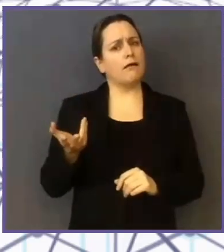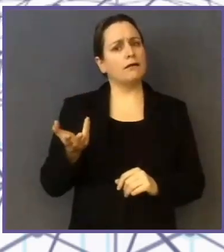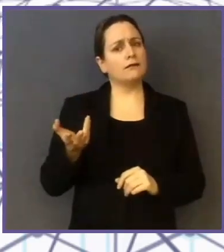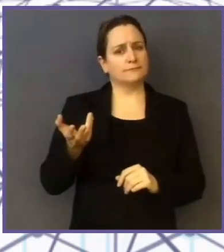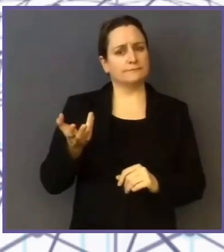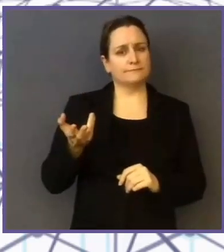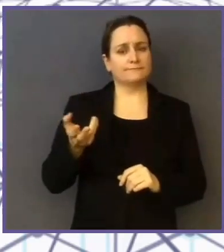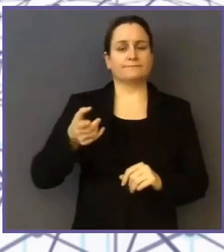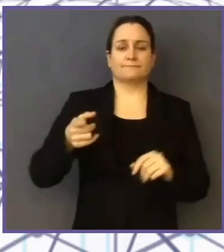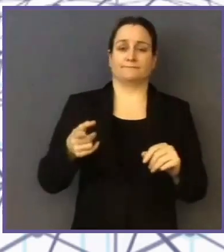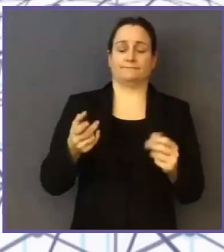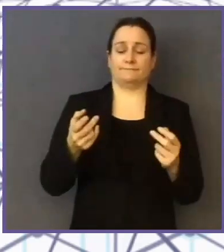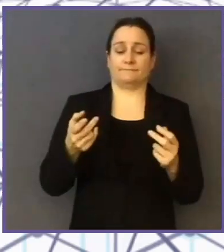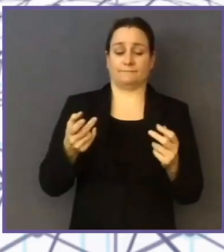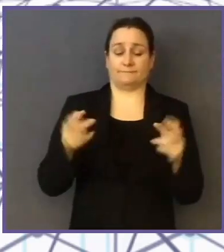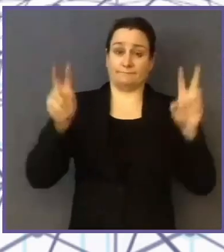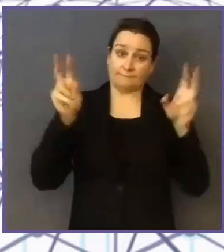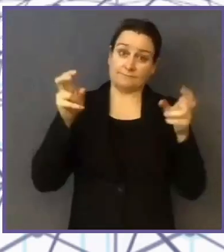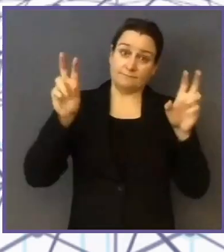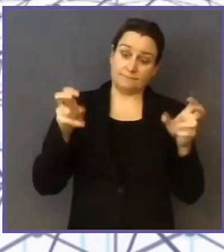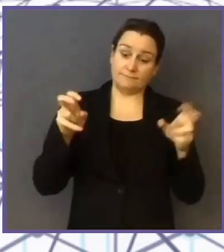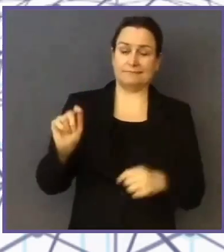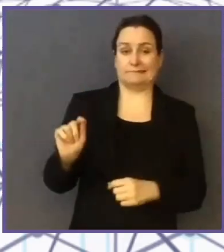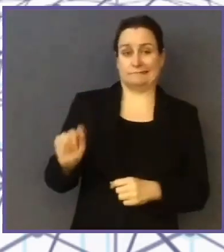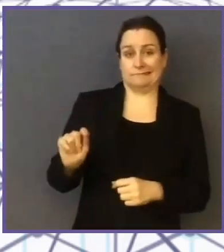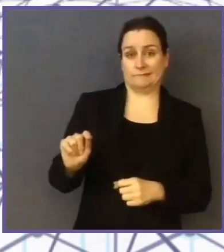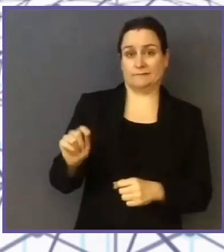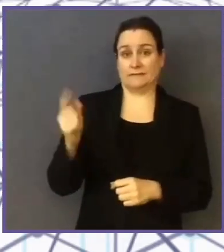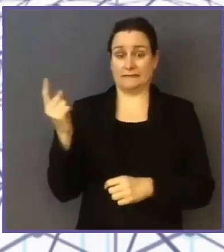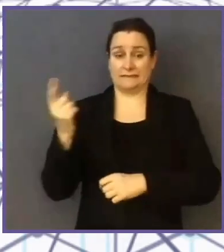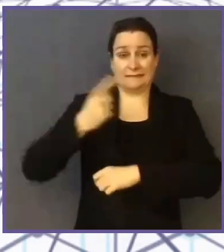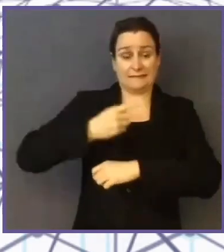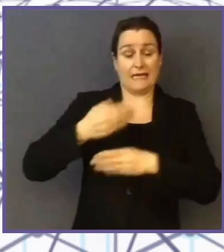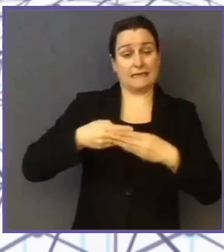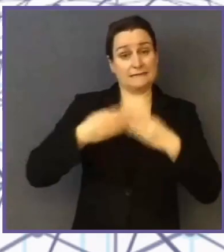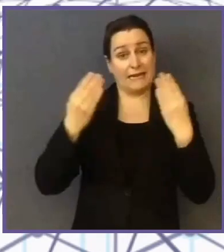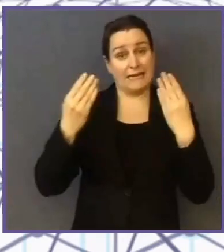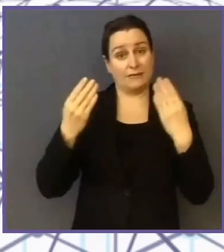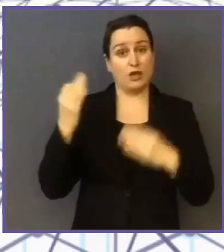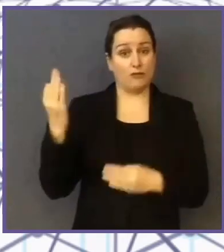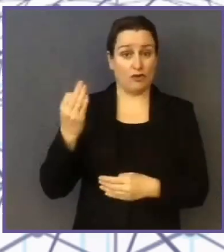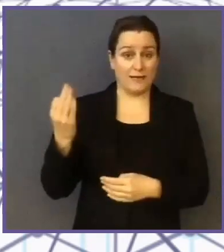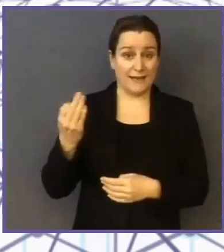So Fridays in Nepal, they're traditionally freer, so people might have some time to give.